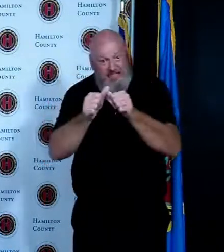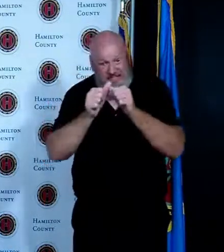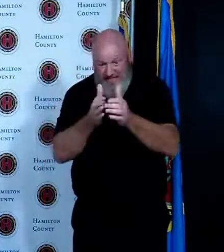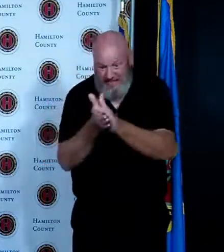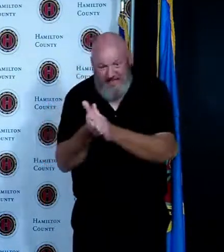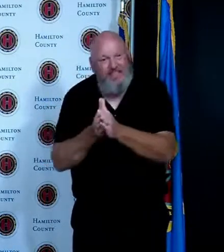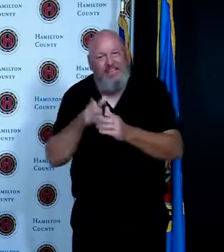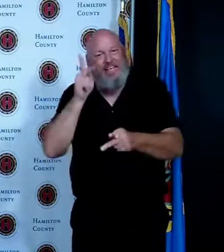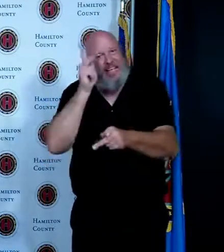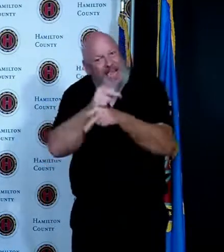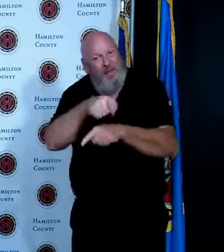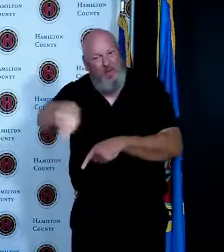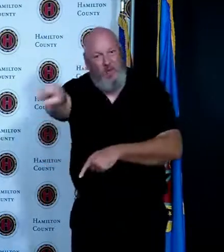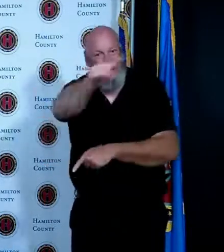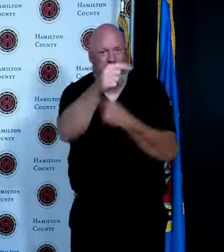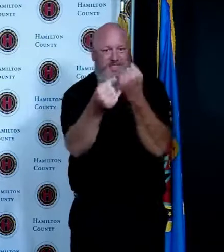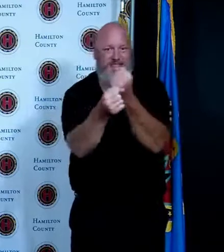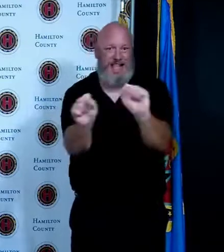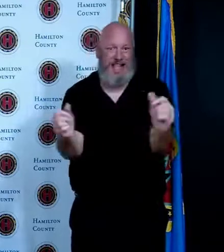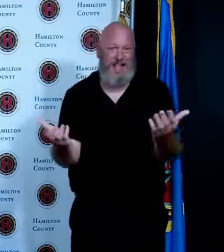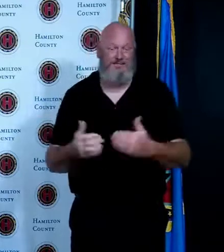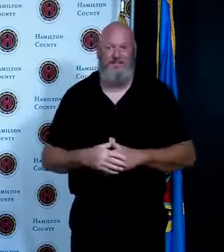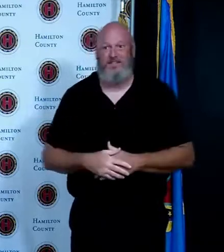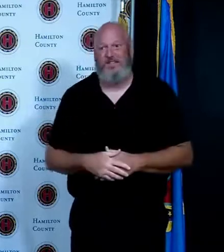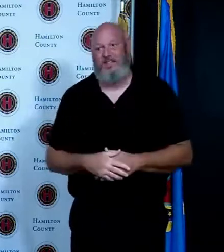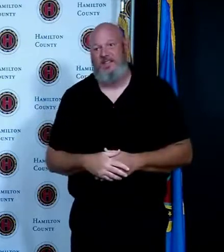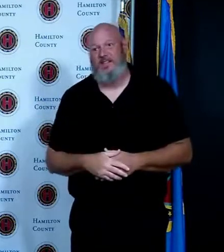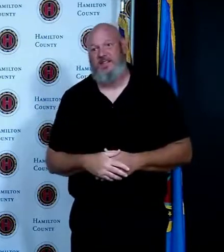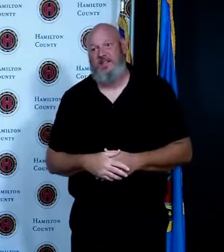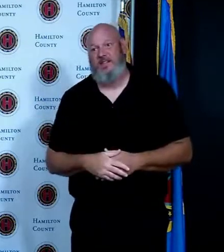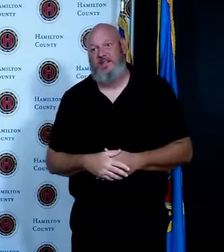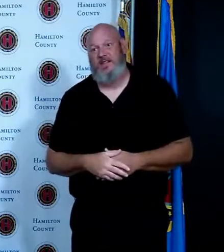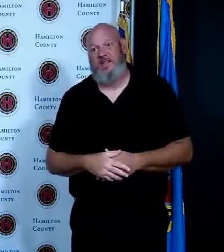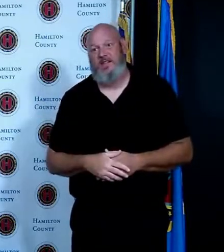can go to Oktoberfest I mean if that is even in the offing and that's so soon we